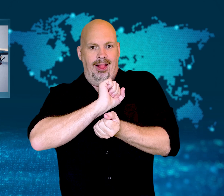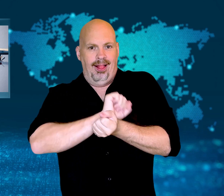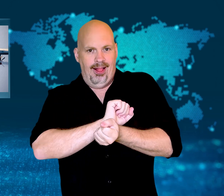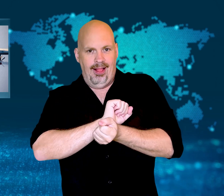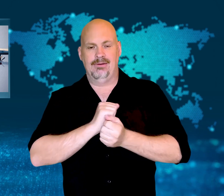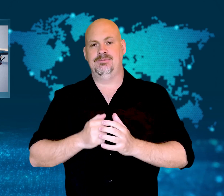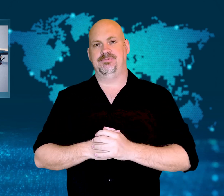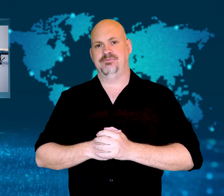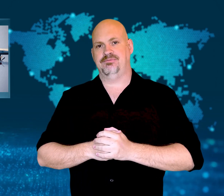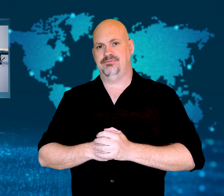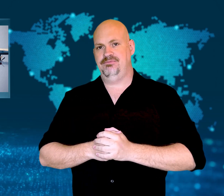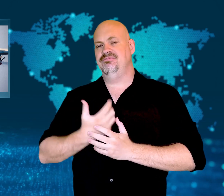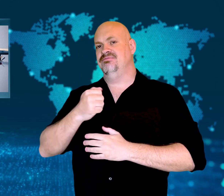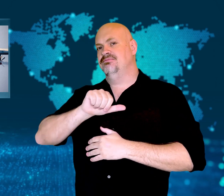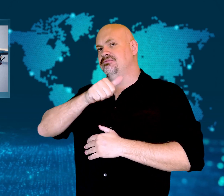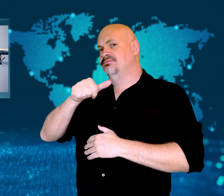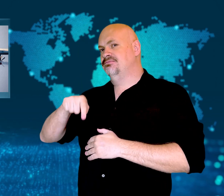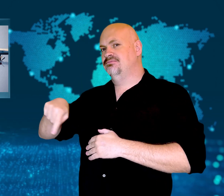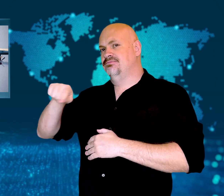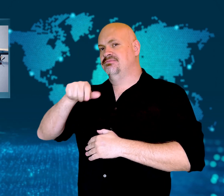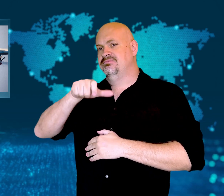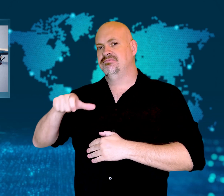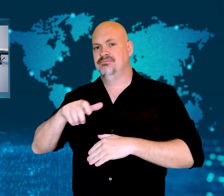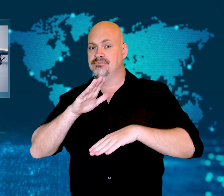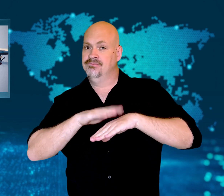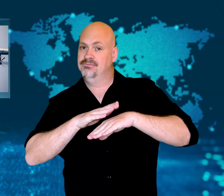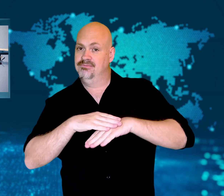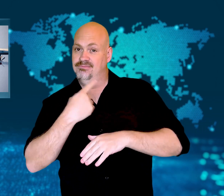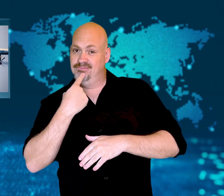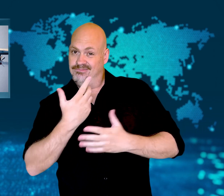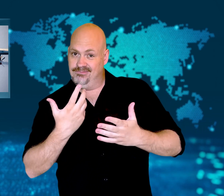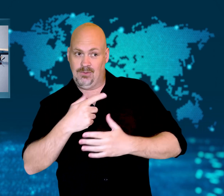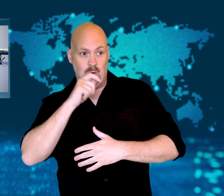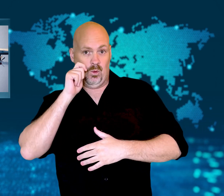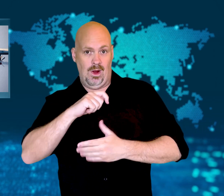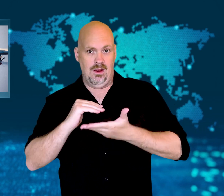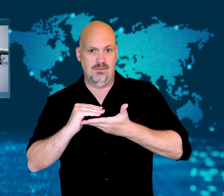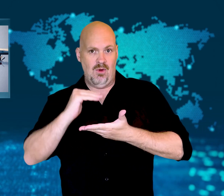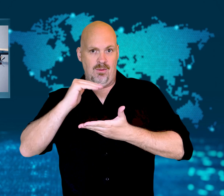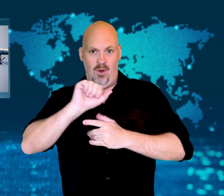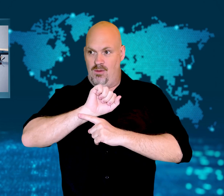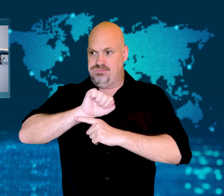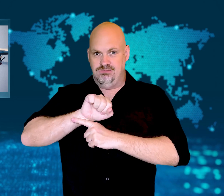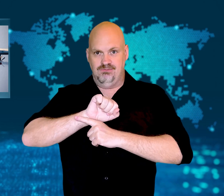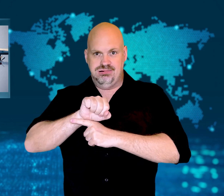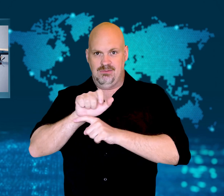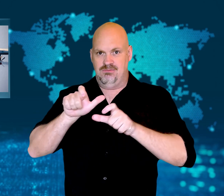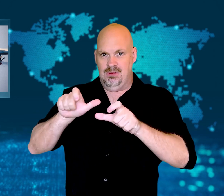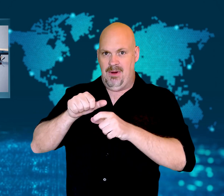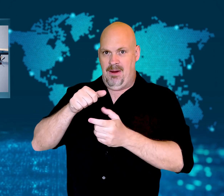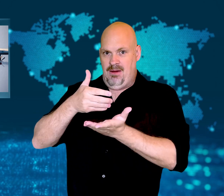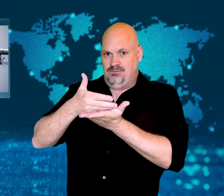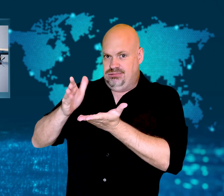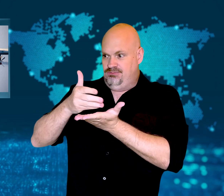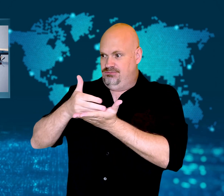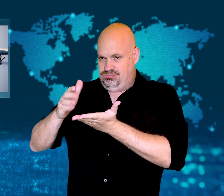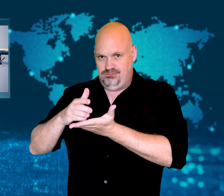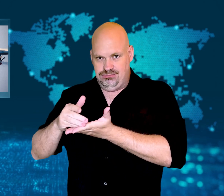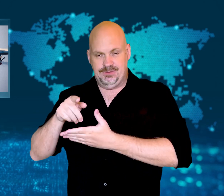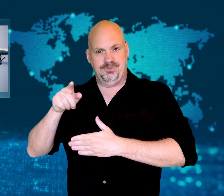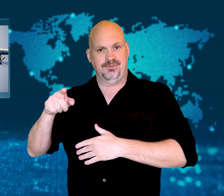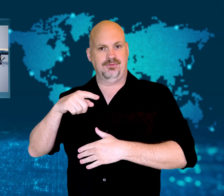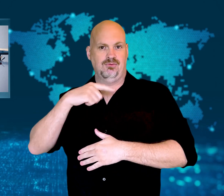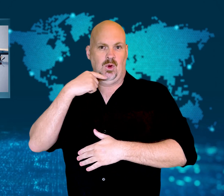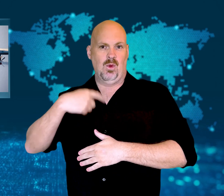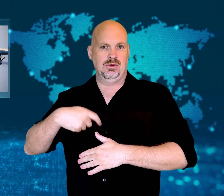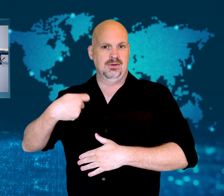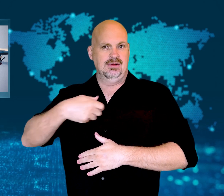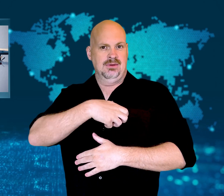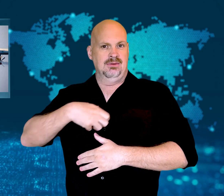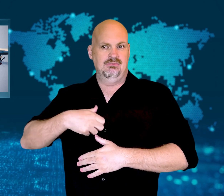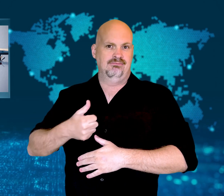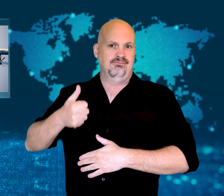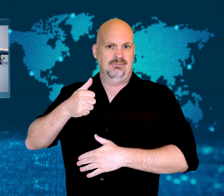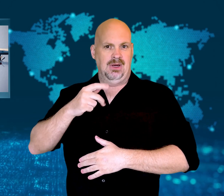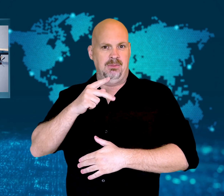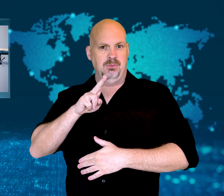There are even some who warn he would be willing to use nuclear weapons.